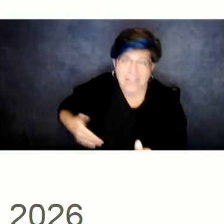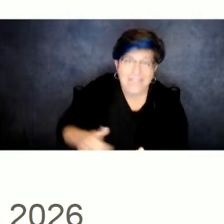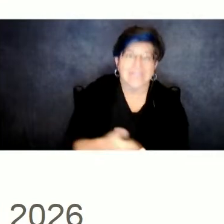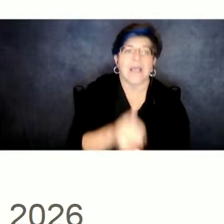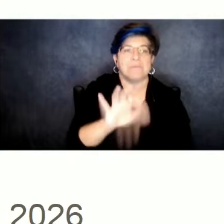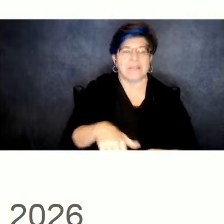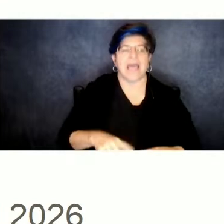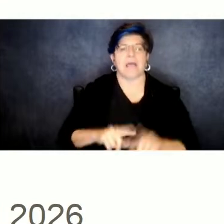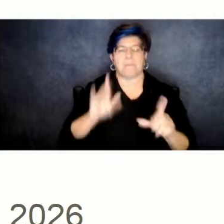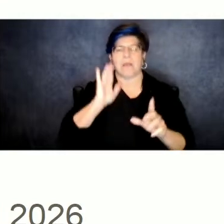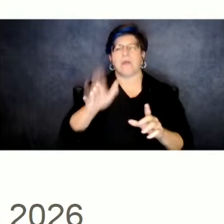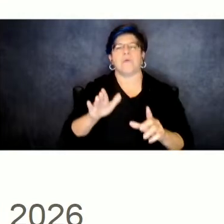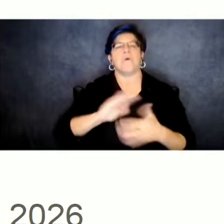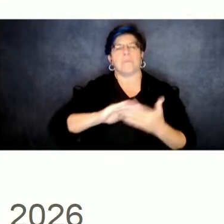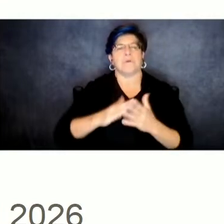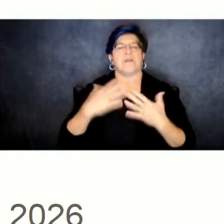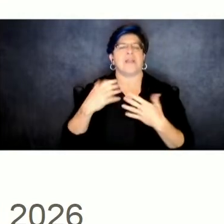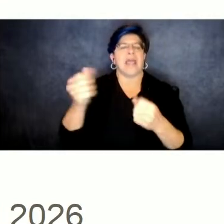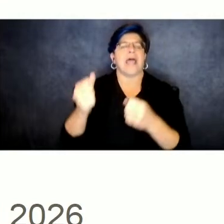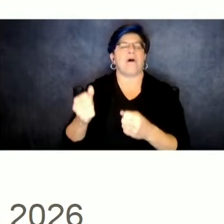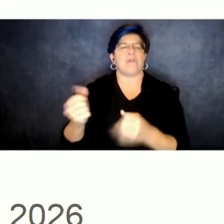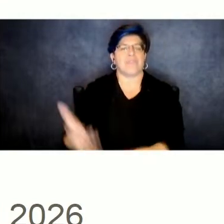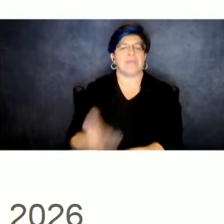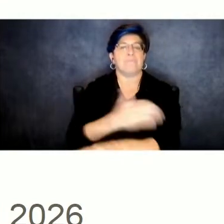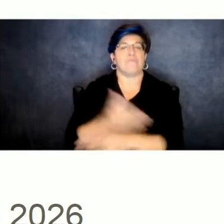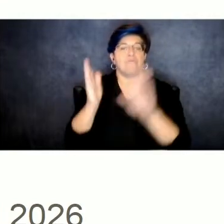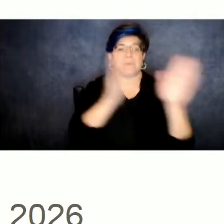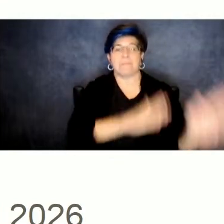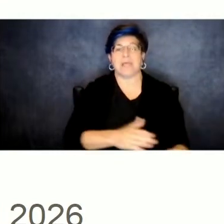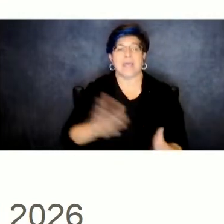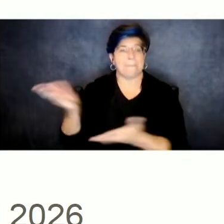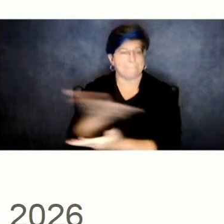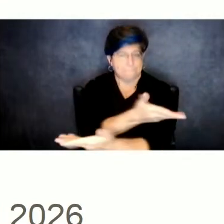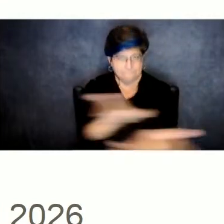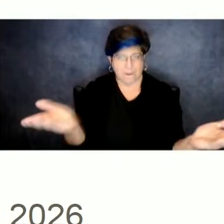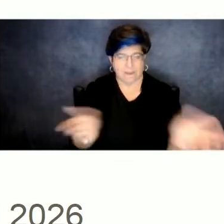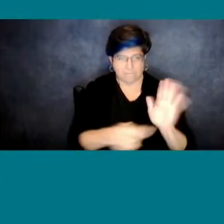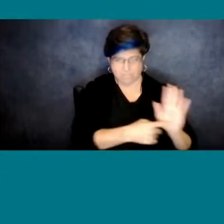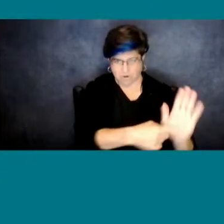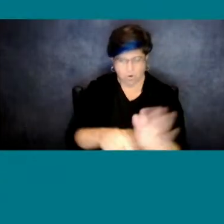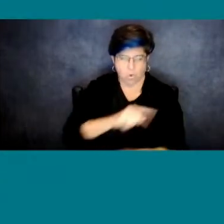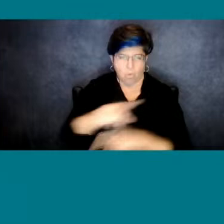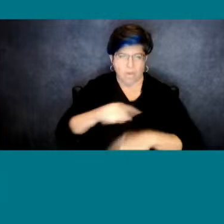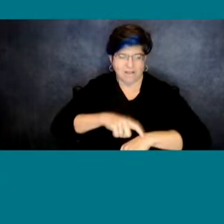MONTHS LEADING UP TO THAT POINT BUT WE WILL WILL BRING THAT